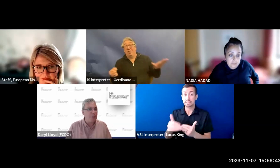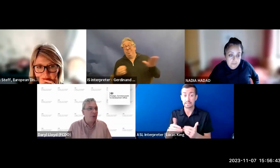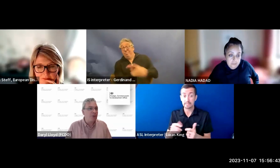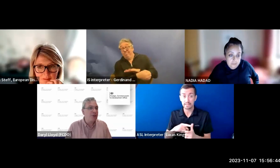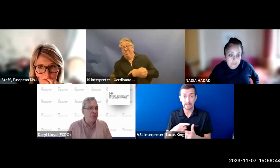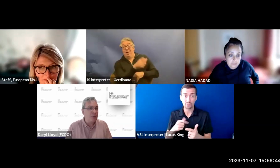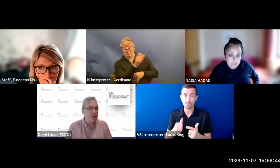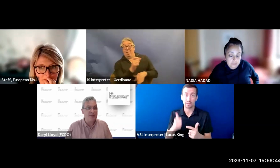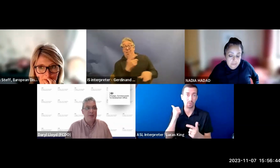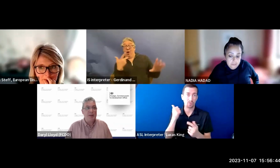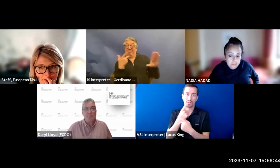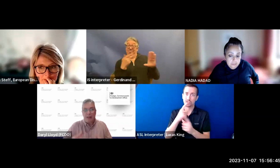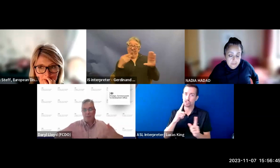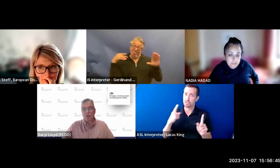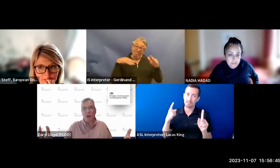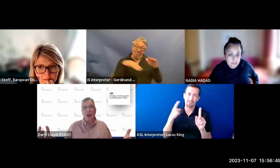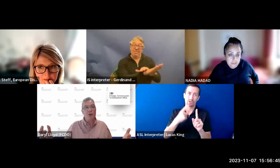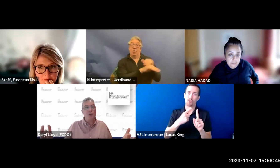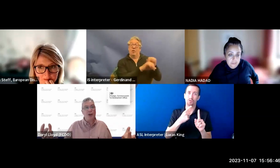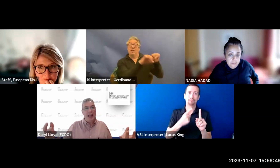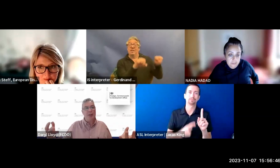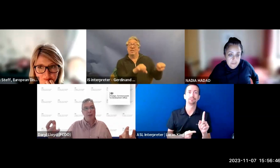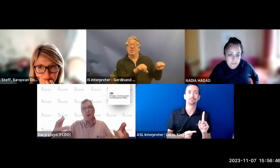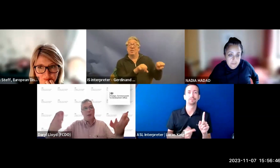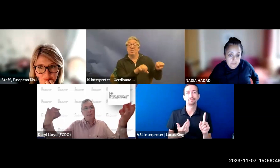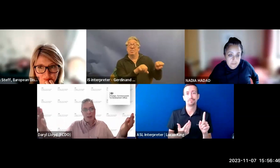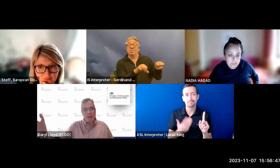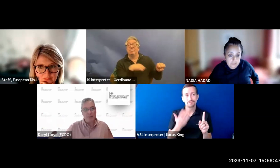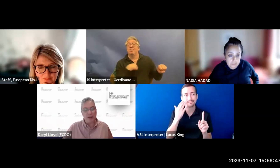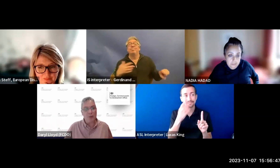what we want to do, which is try and help the billion people